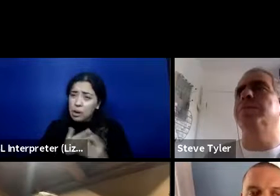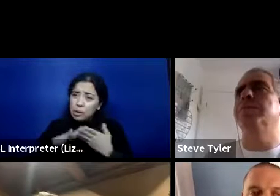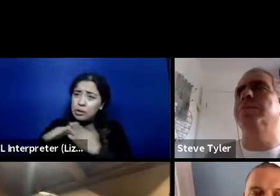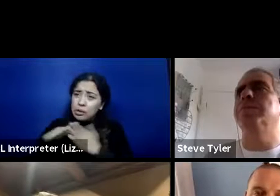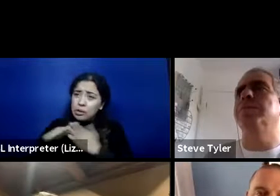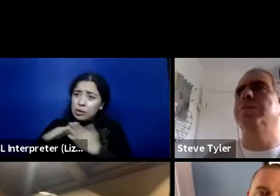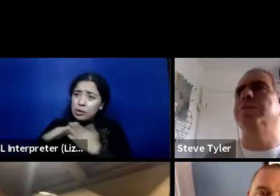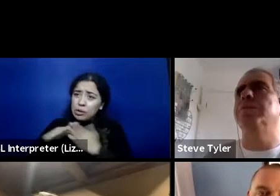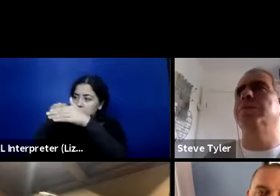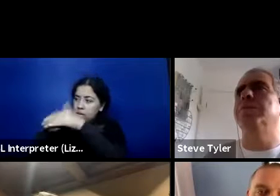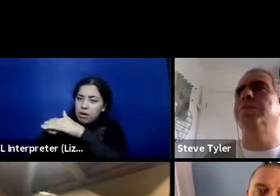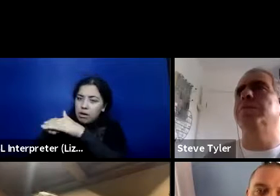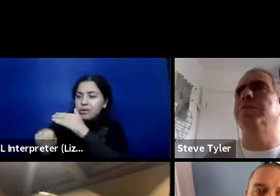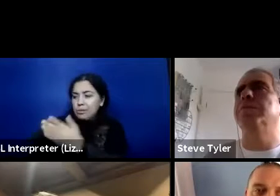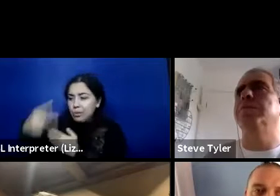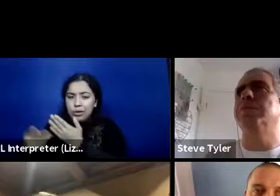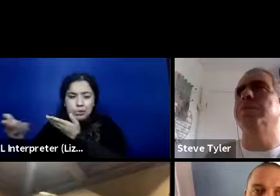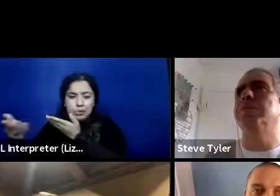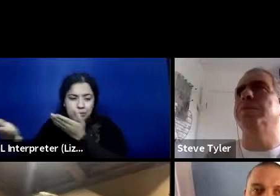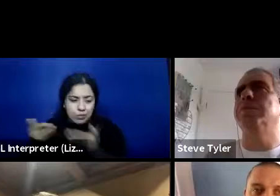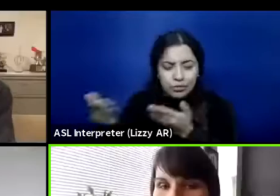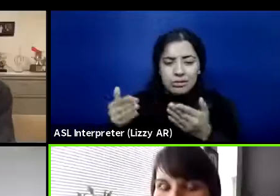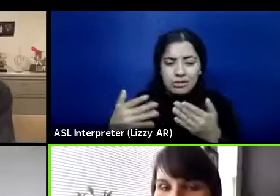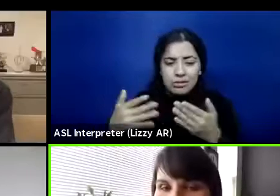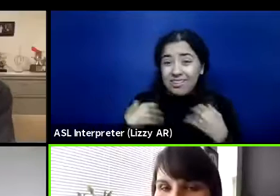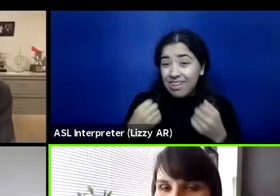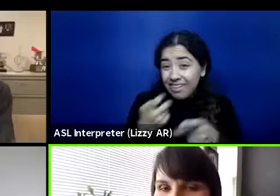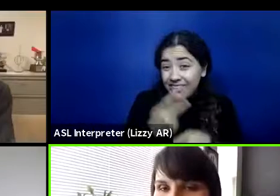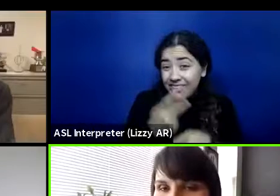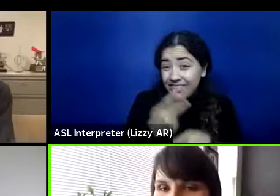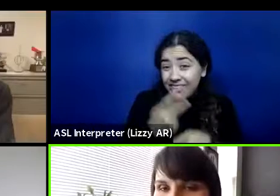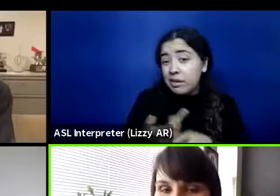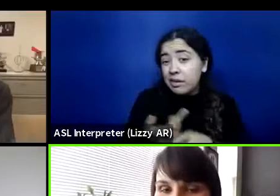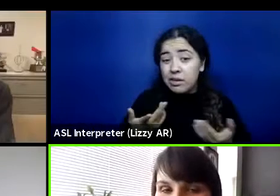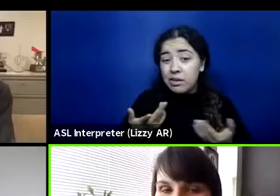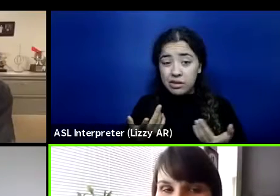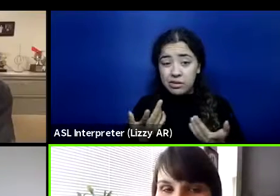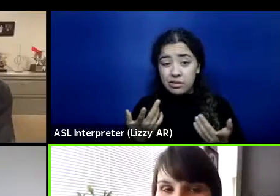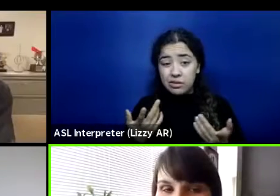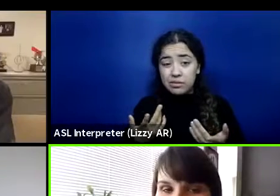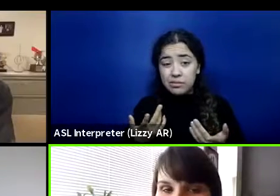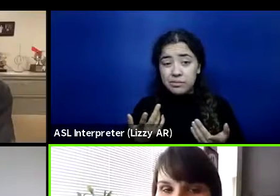and connectivity with family and friends.